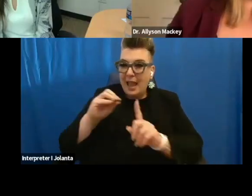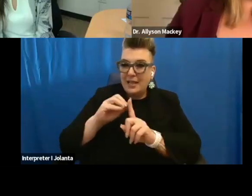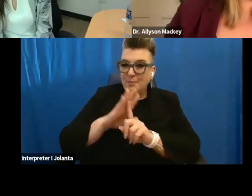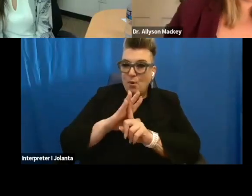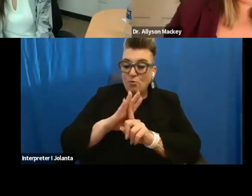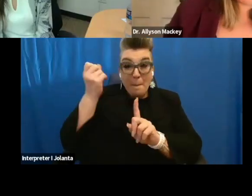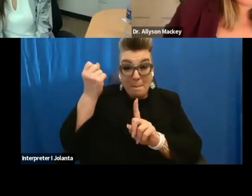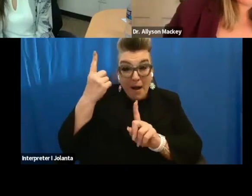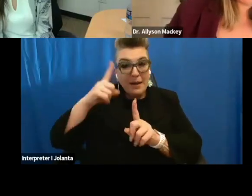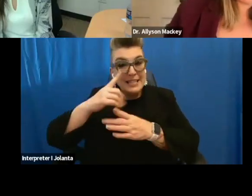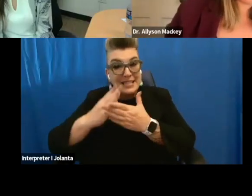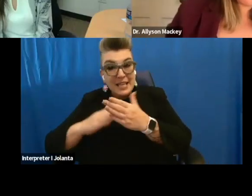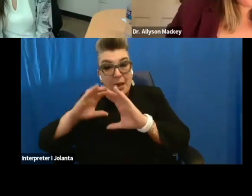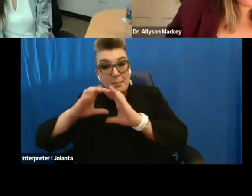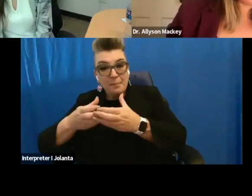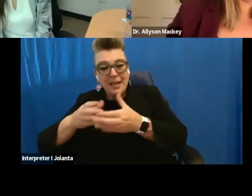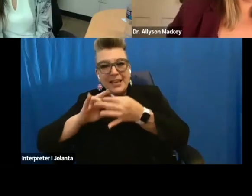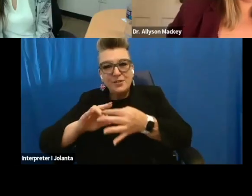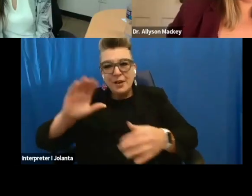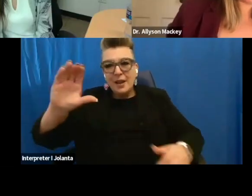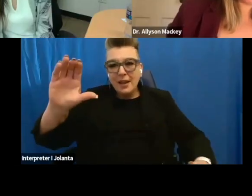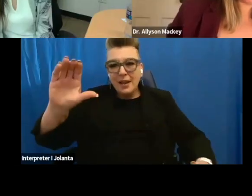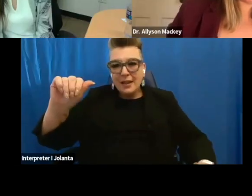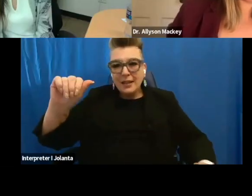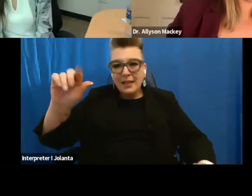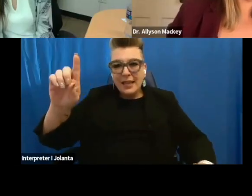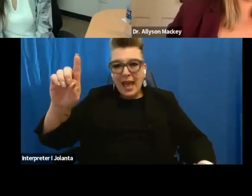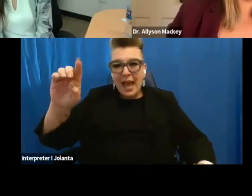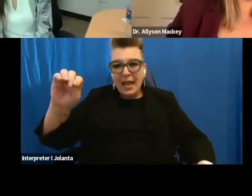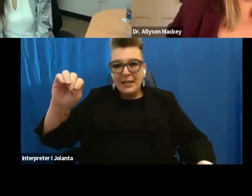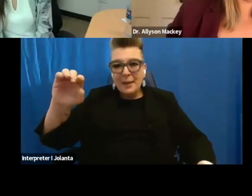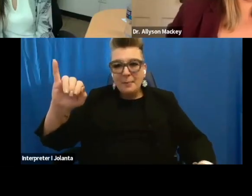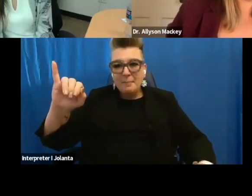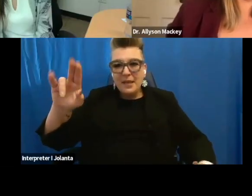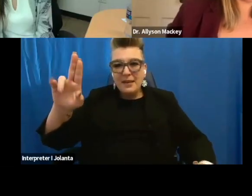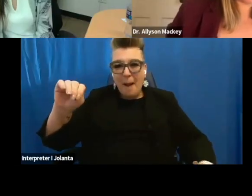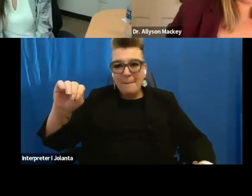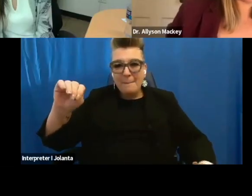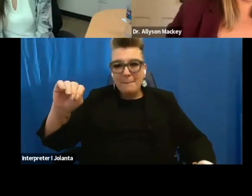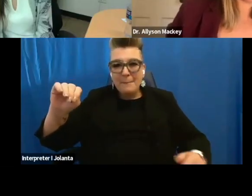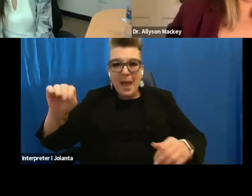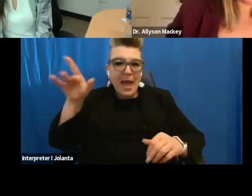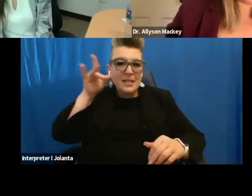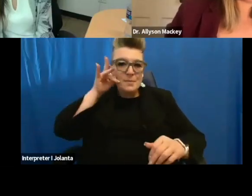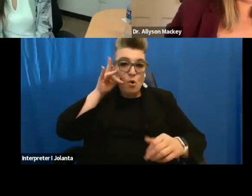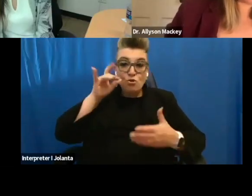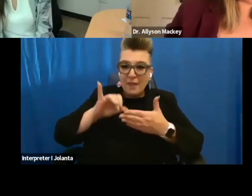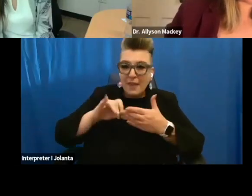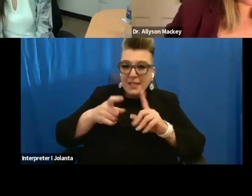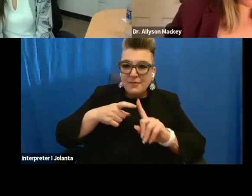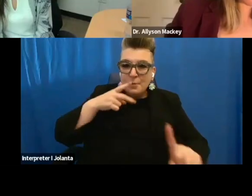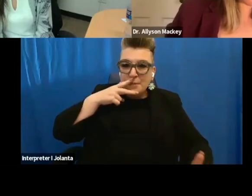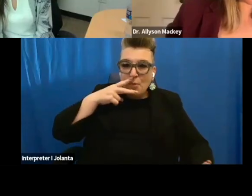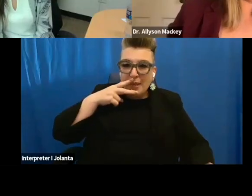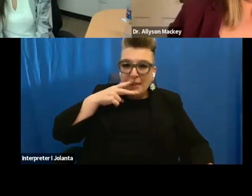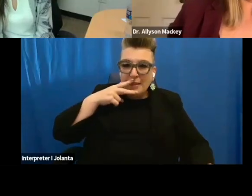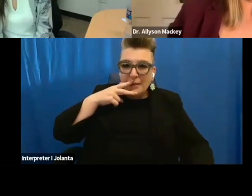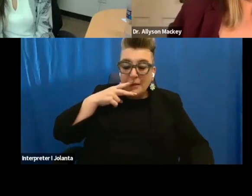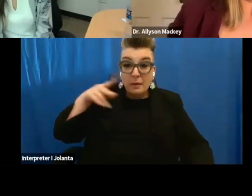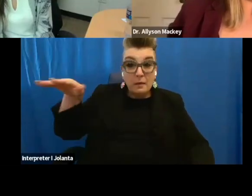correlated with cadmium exposure um which comes from smoking and like secondhand smoke exposure